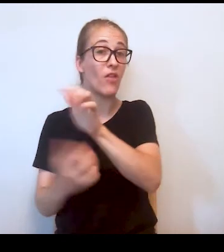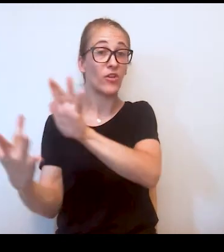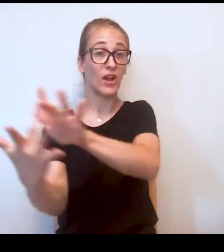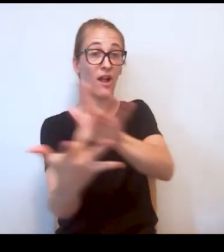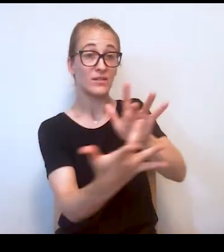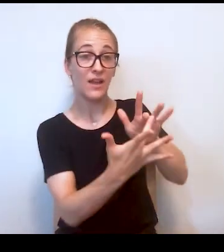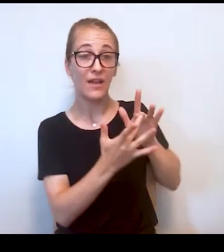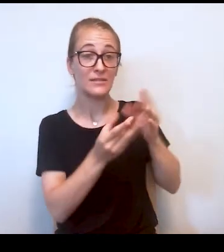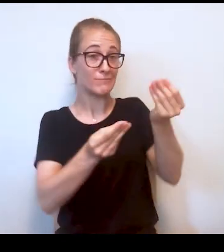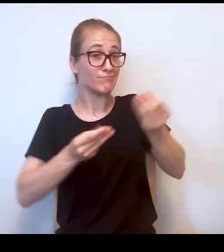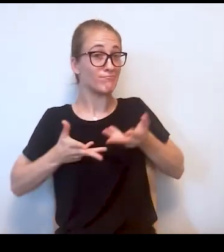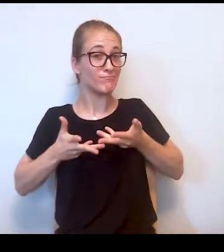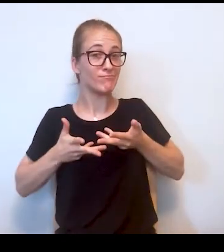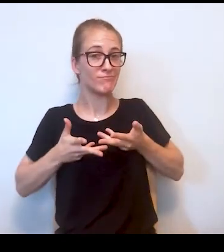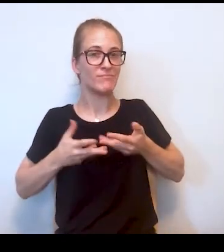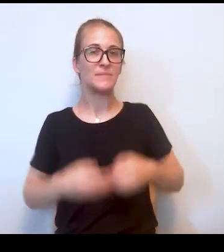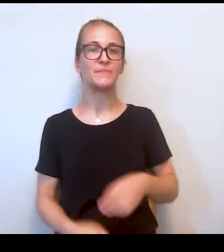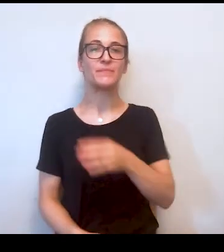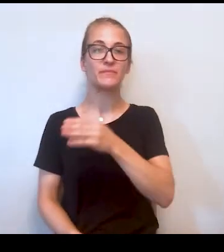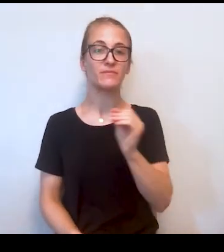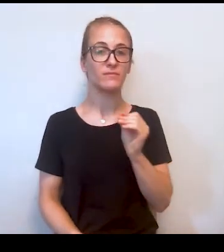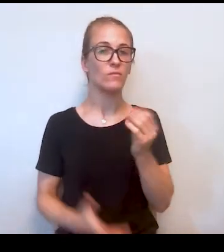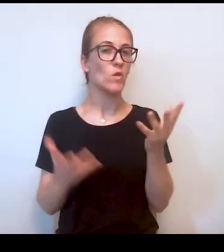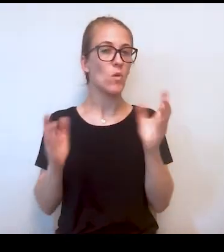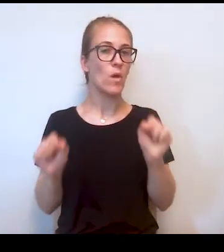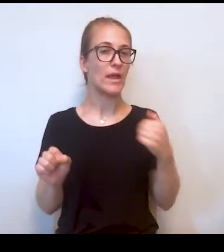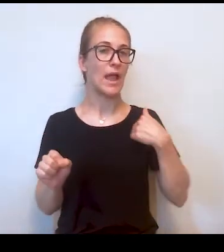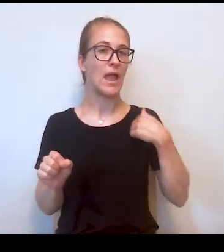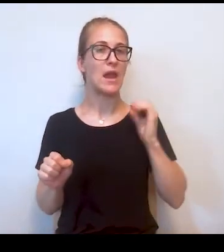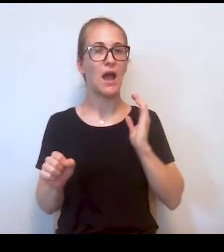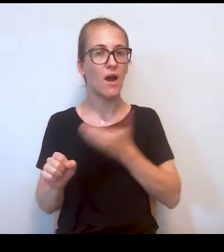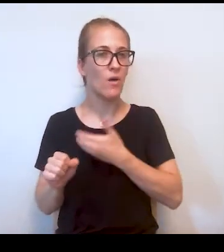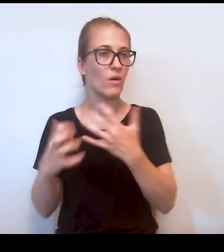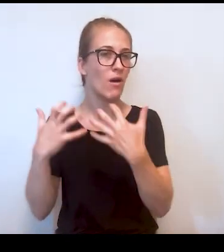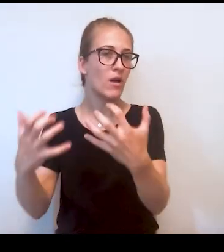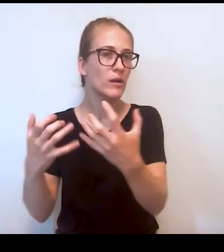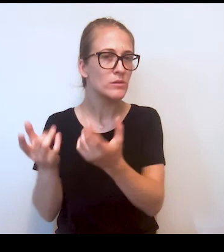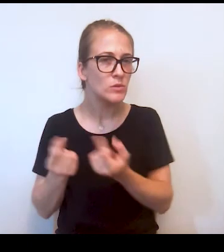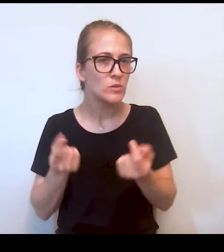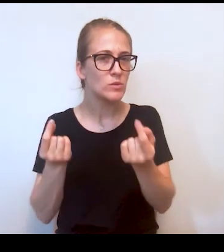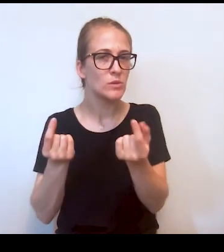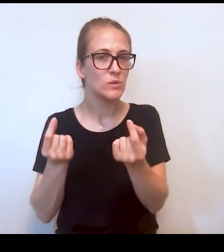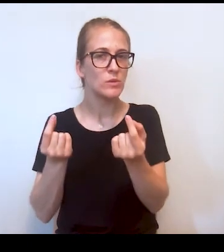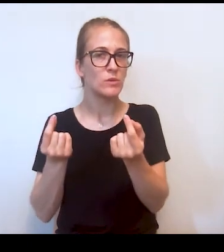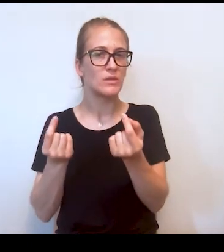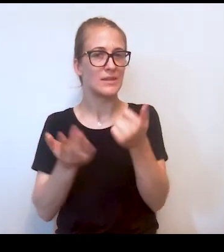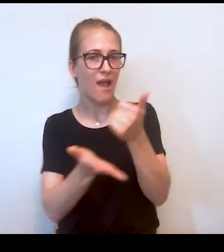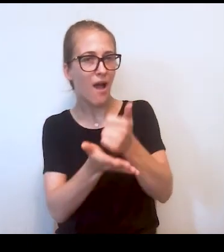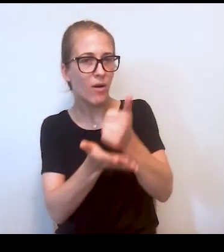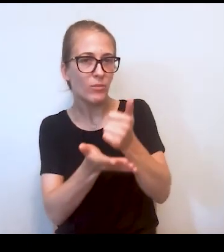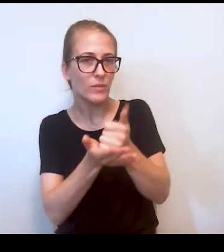to be helpful and learn more about this? [Audre] It is a lotta conundrums that we work with every day.